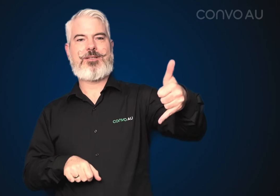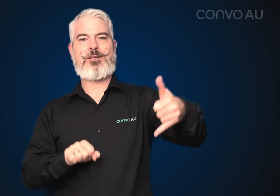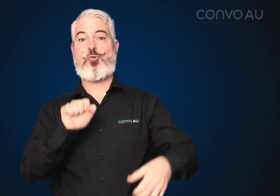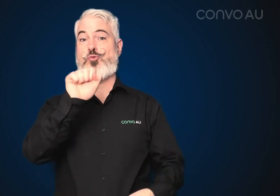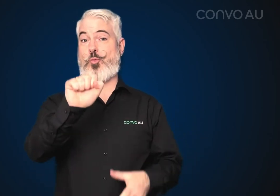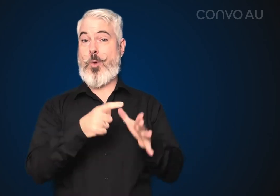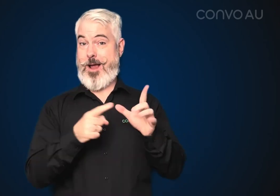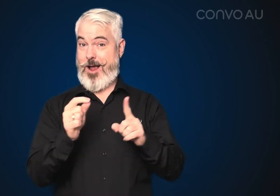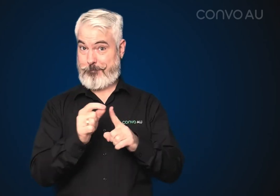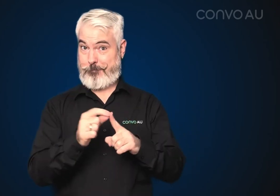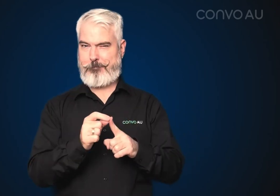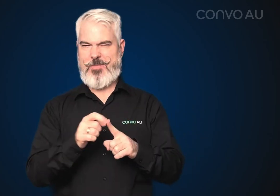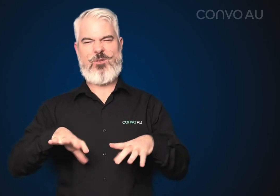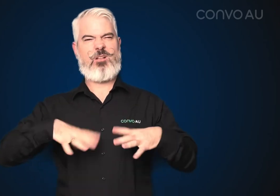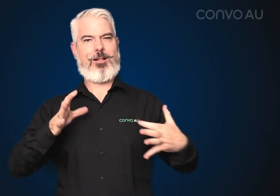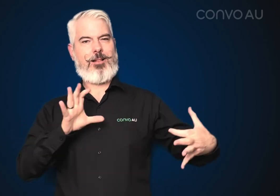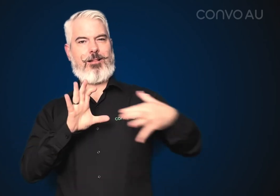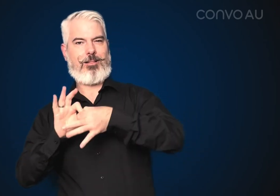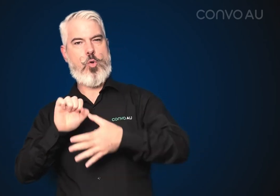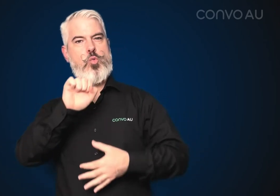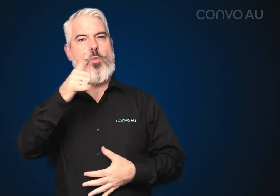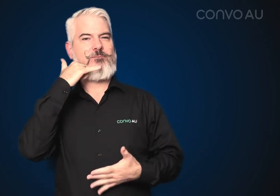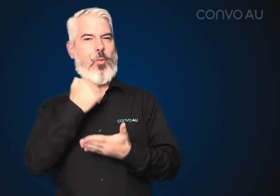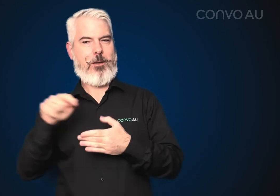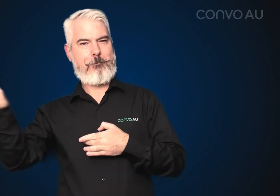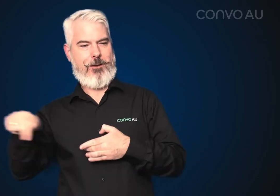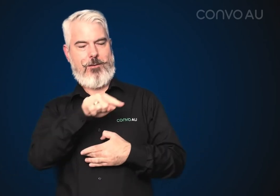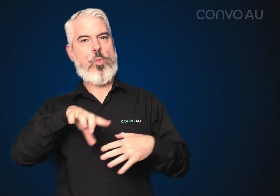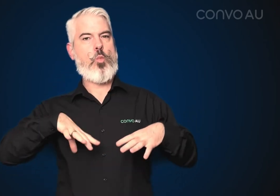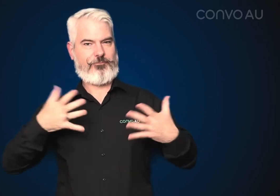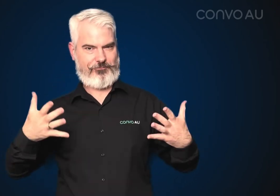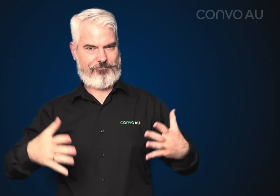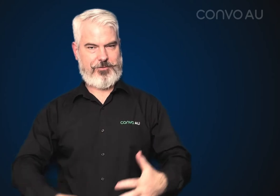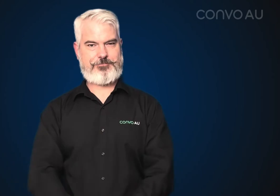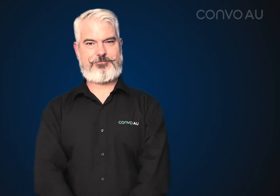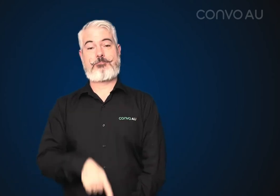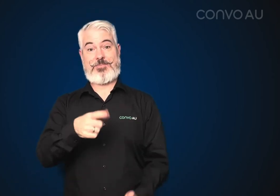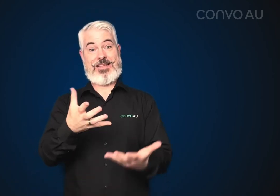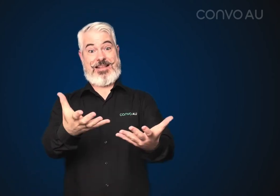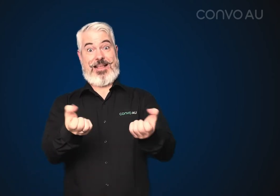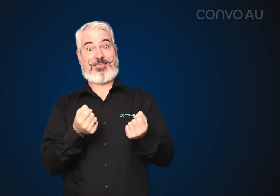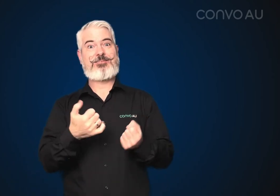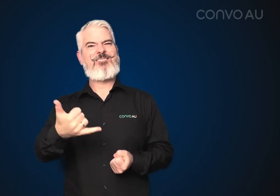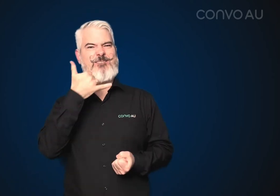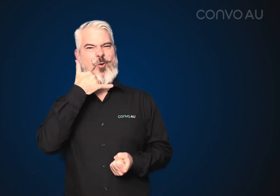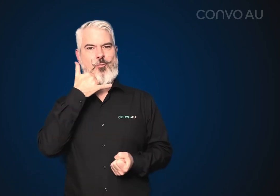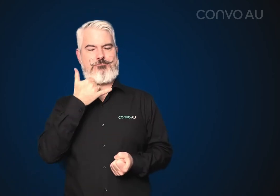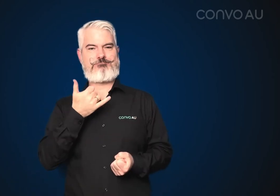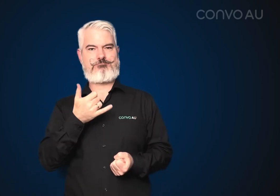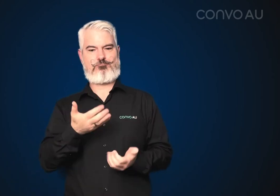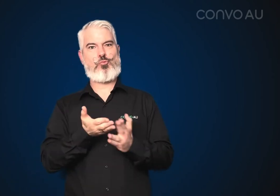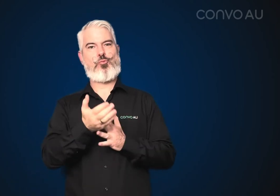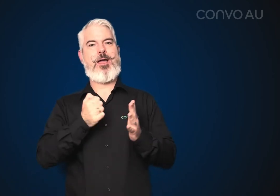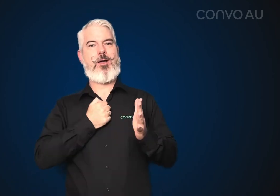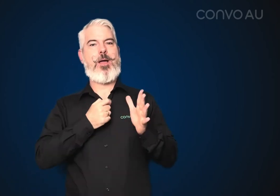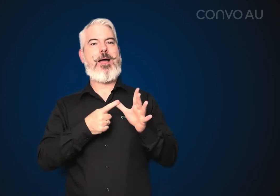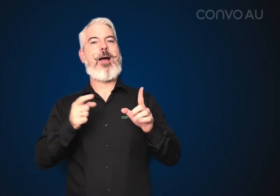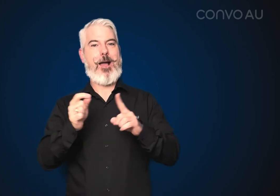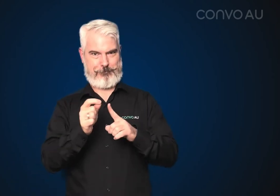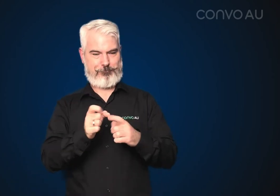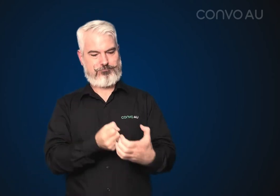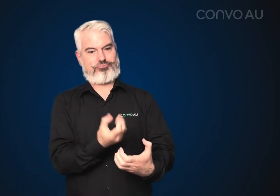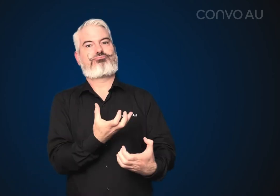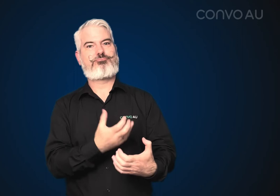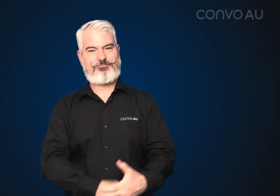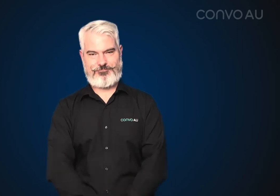and will start a new connection to your app which is linked to your Convo AU phone number.